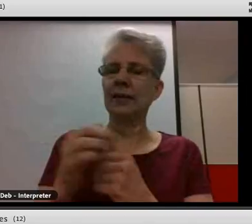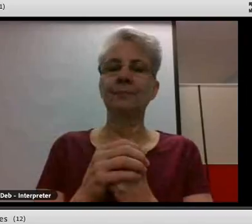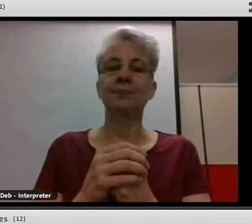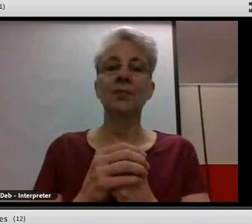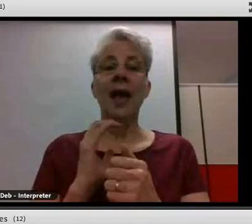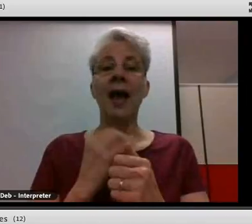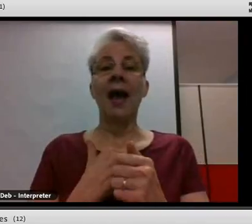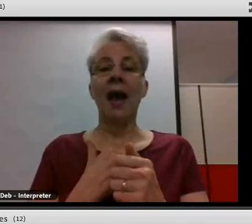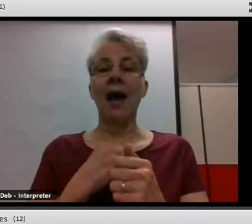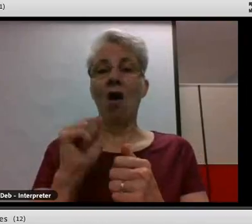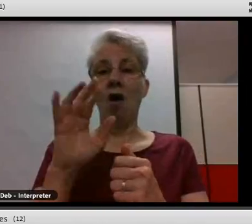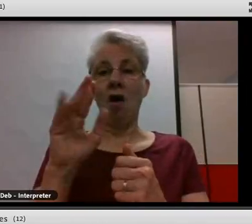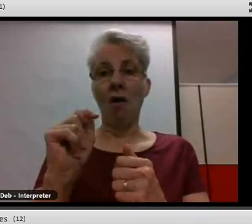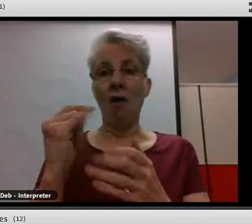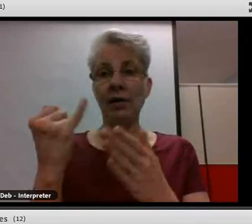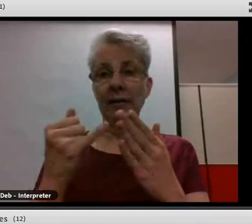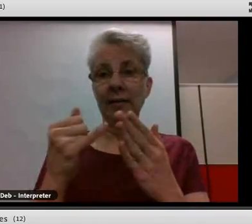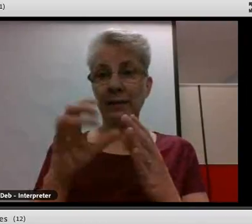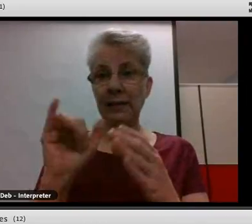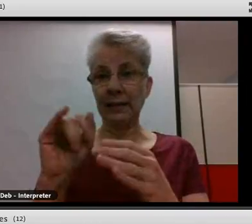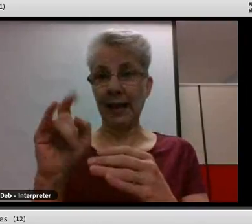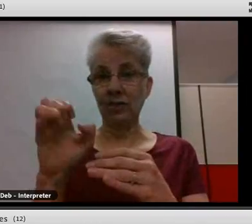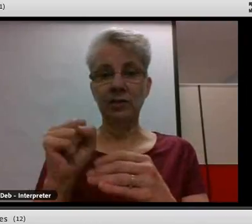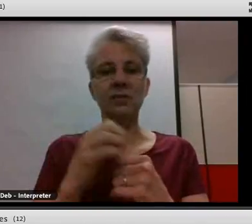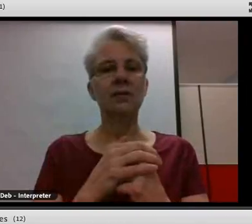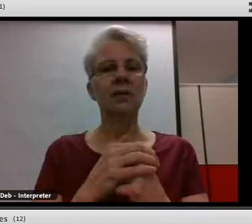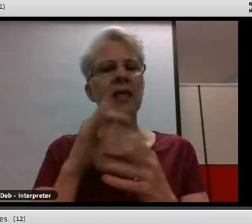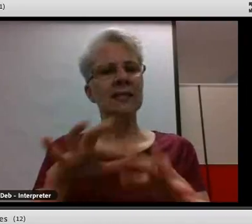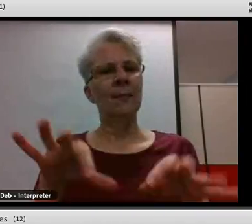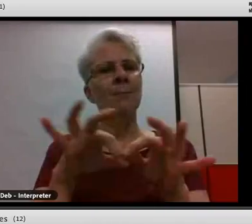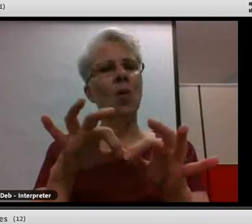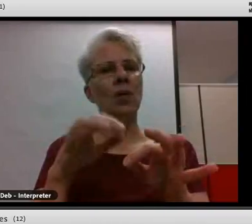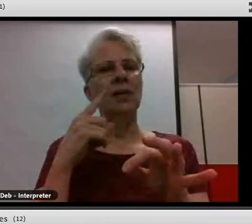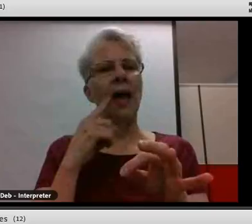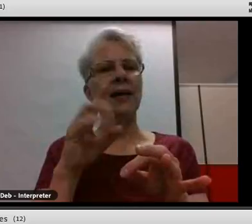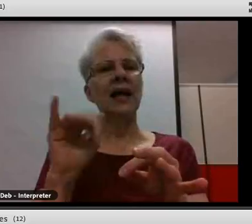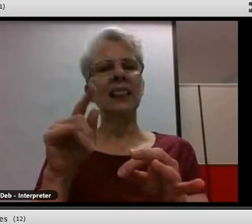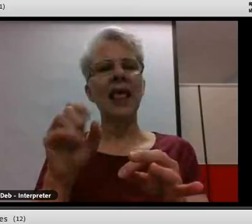Well, you might first want to consult somebody with a disability to make sure the apps on the iPad